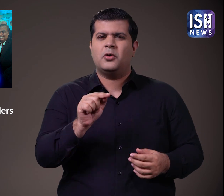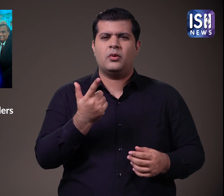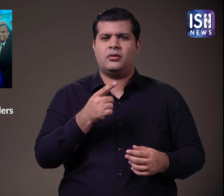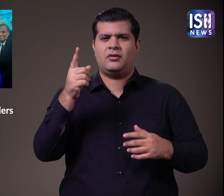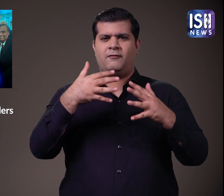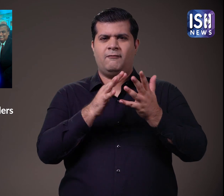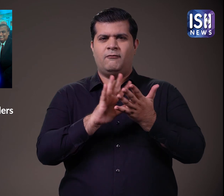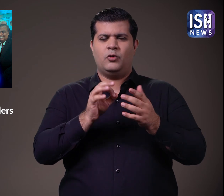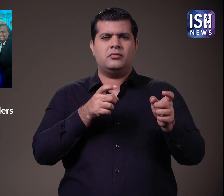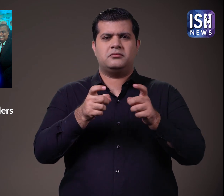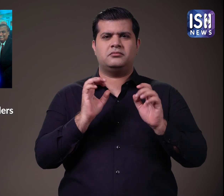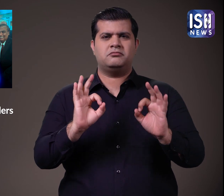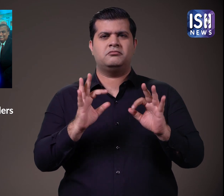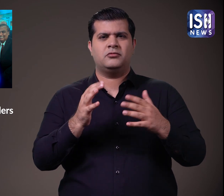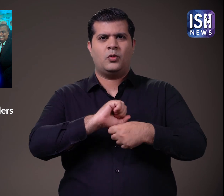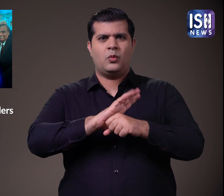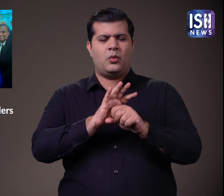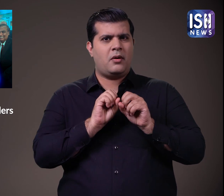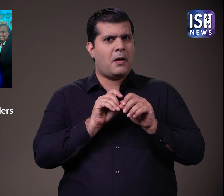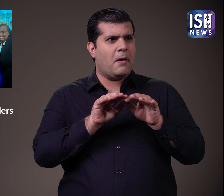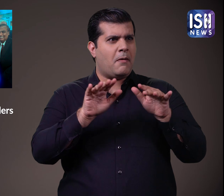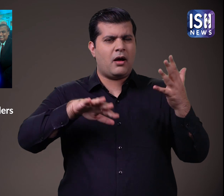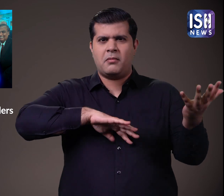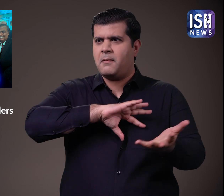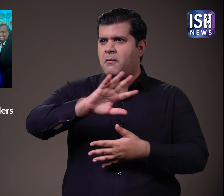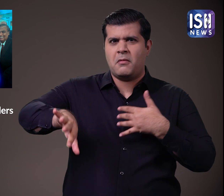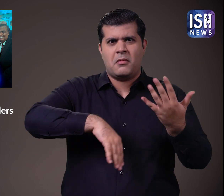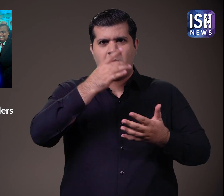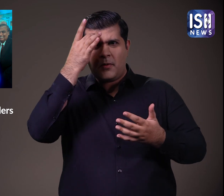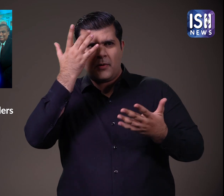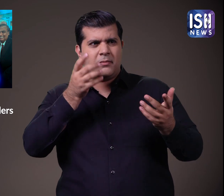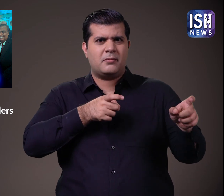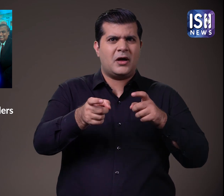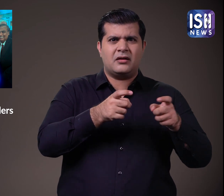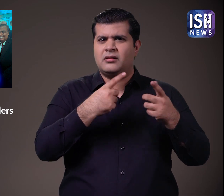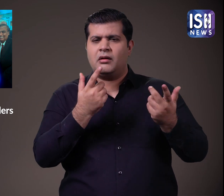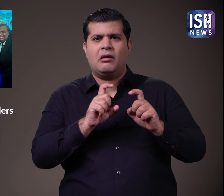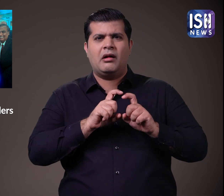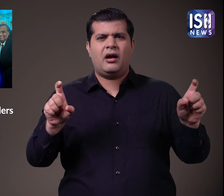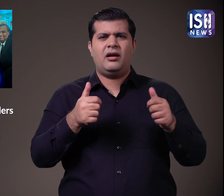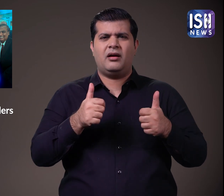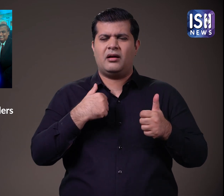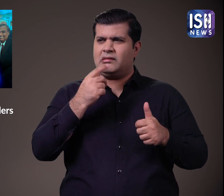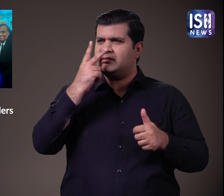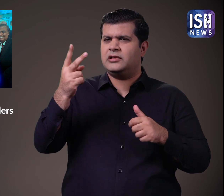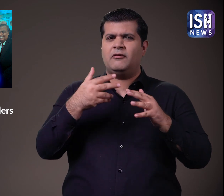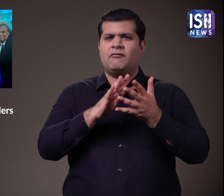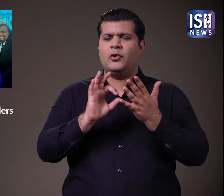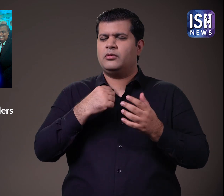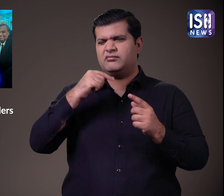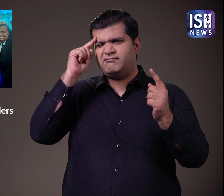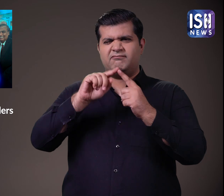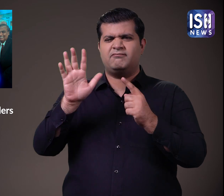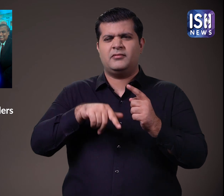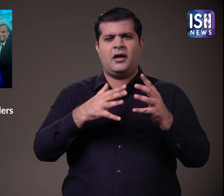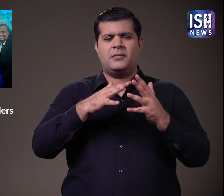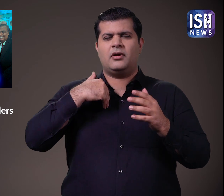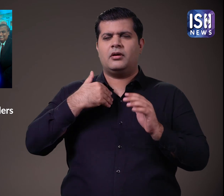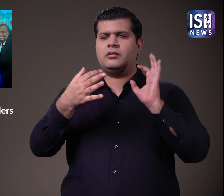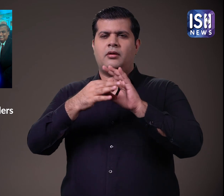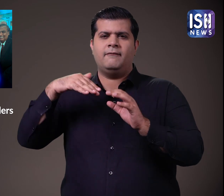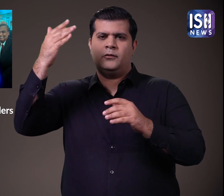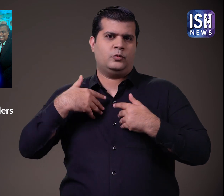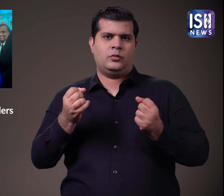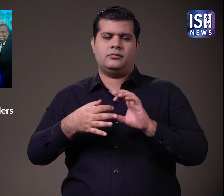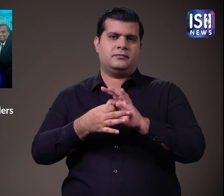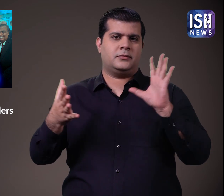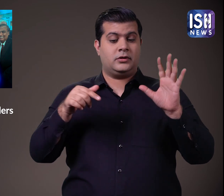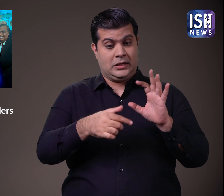as he did not like how the WHO handled the Covid-19 pandemic, so he does not support it